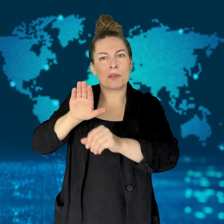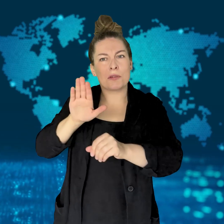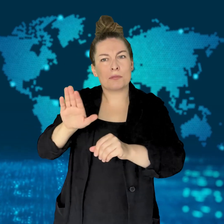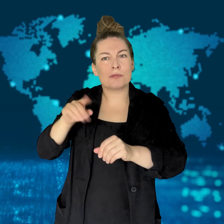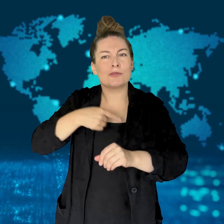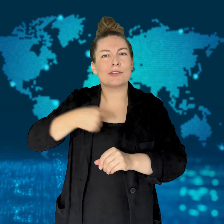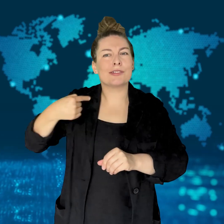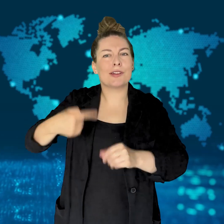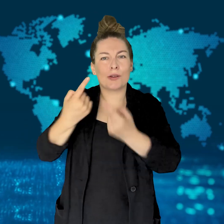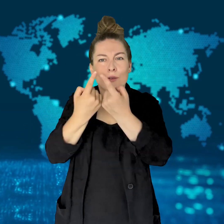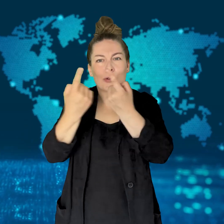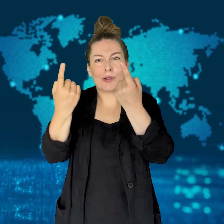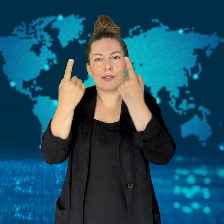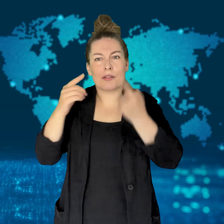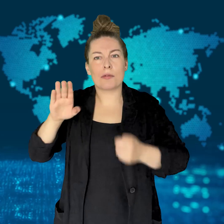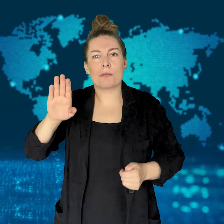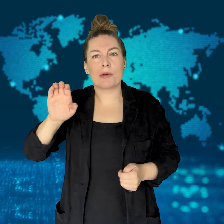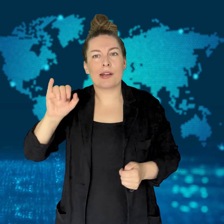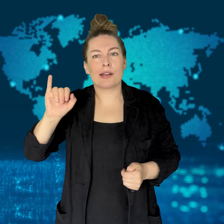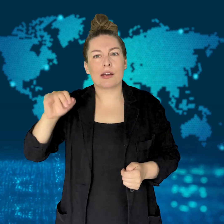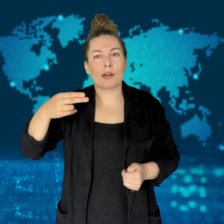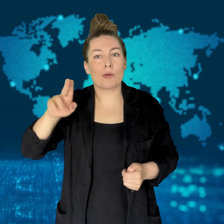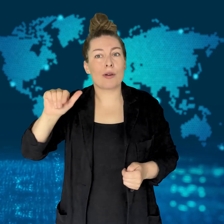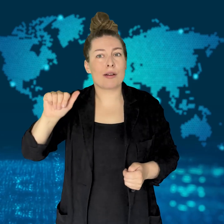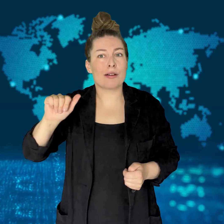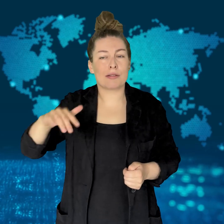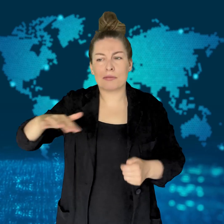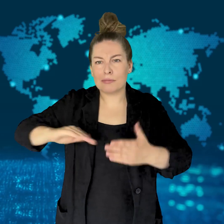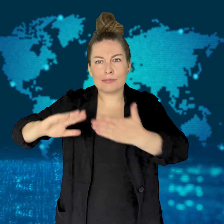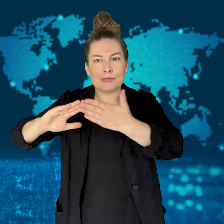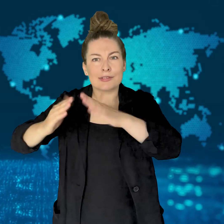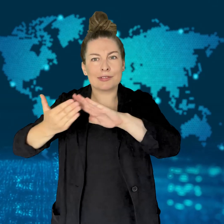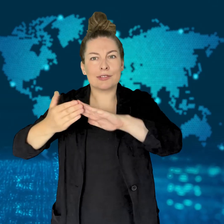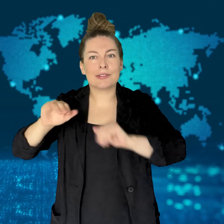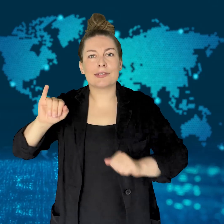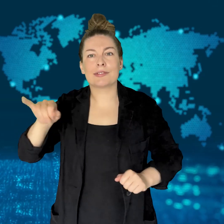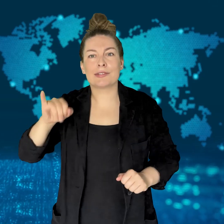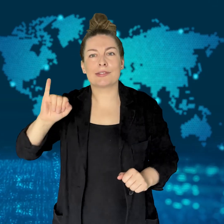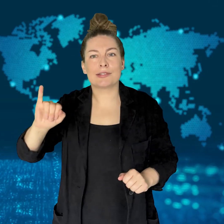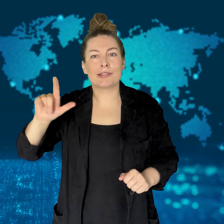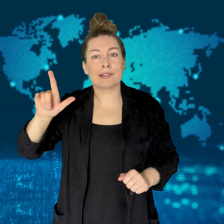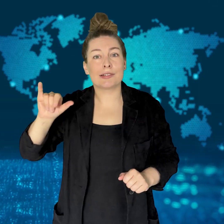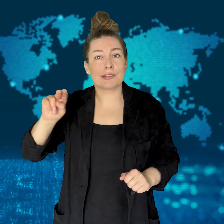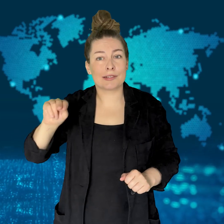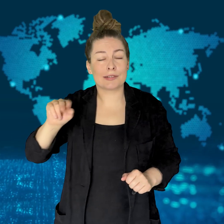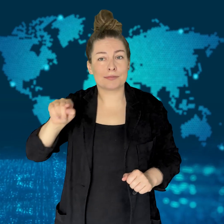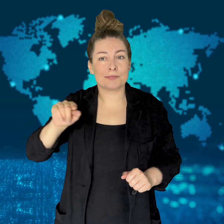They were participating in a program with Beihua University in Jilin.